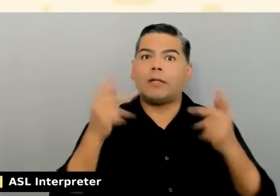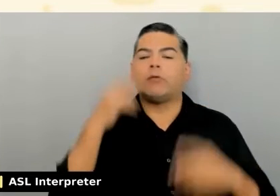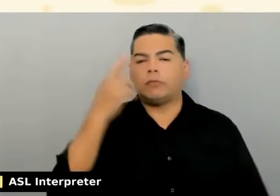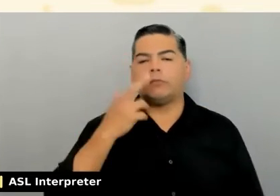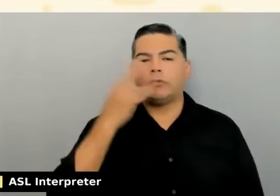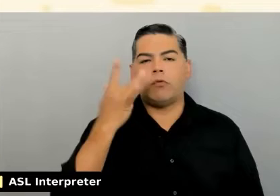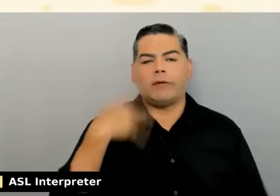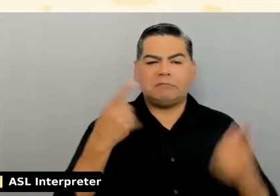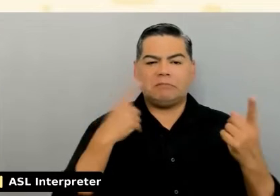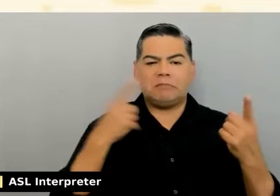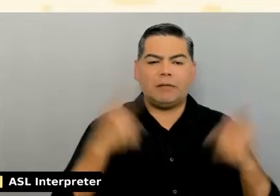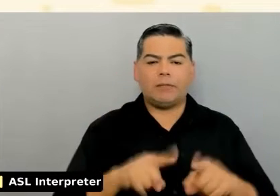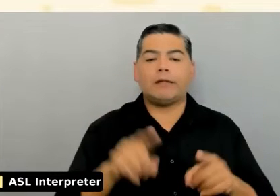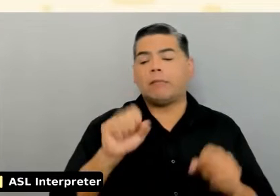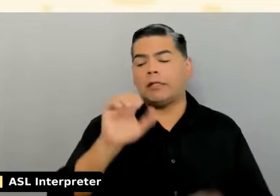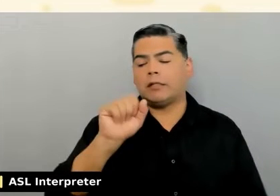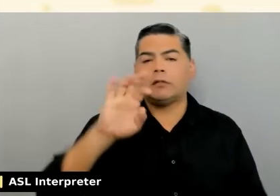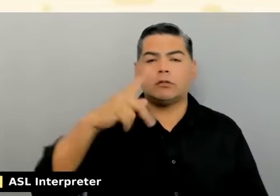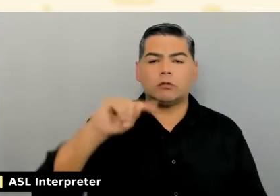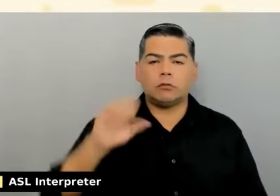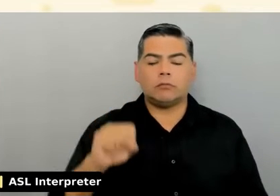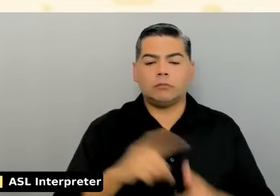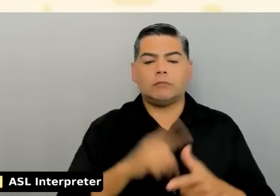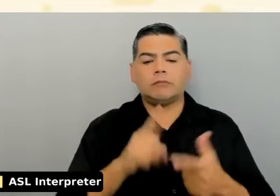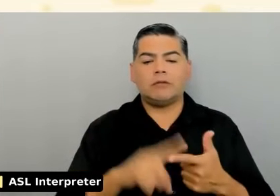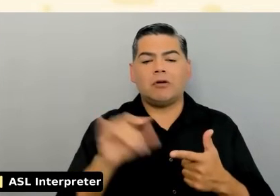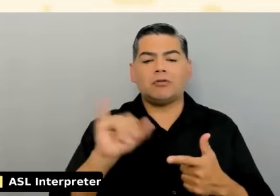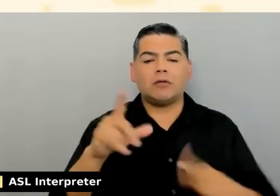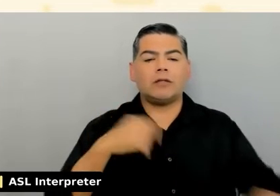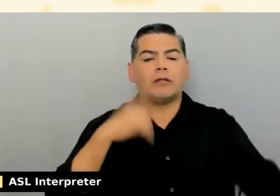It can be scripts and it can be your markup as well.